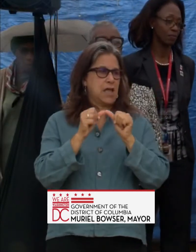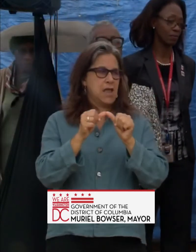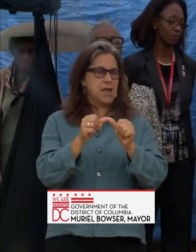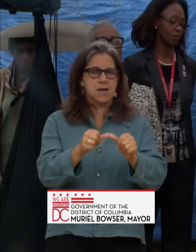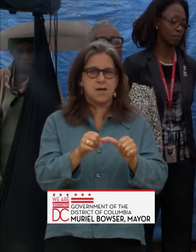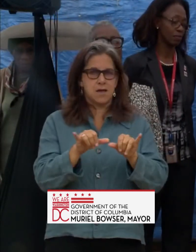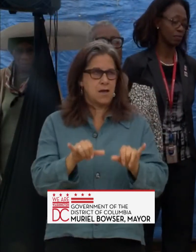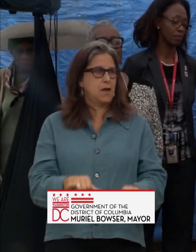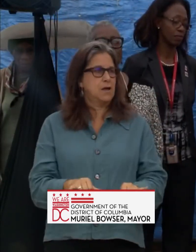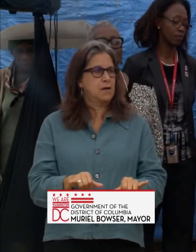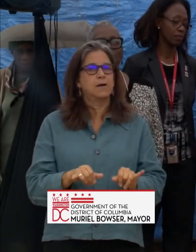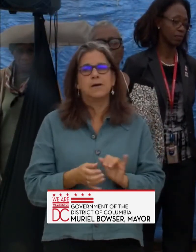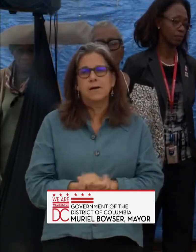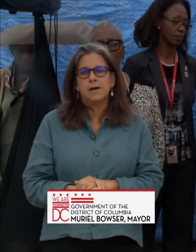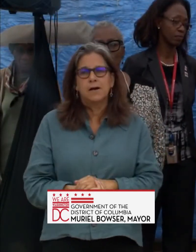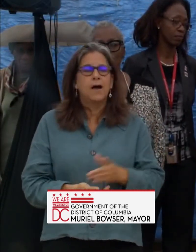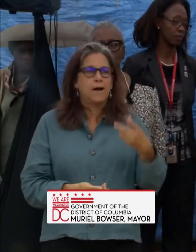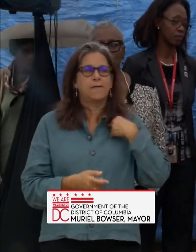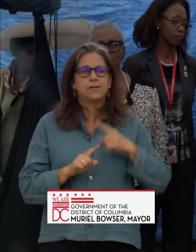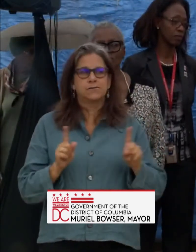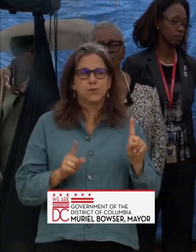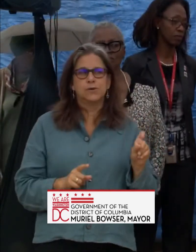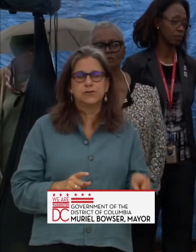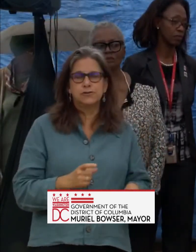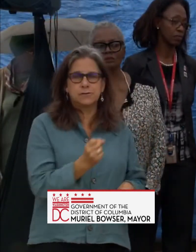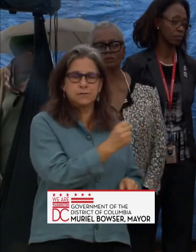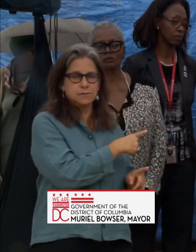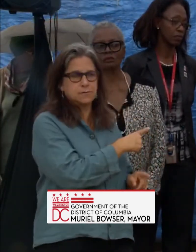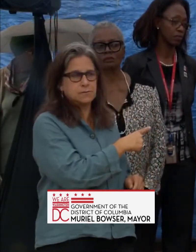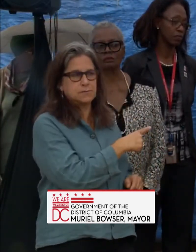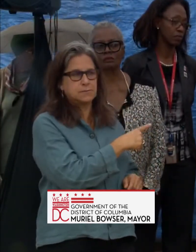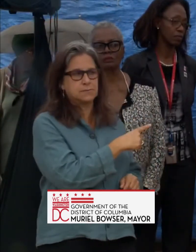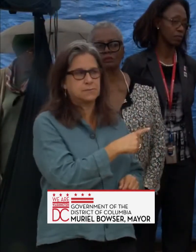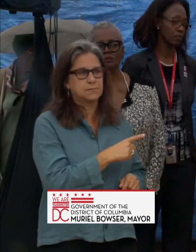YES, MA'AM.